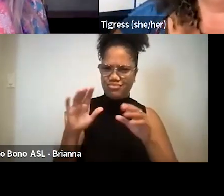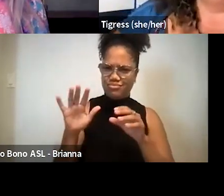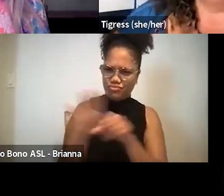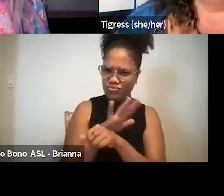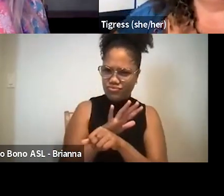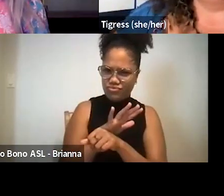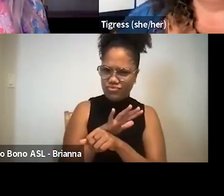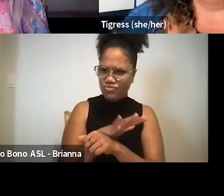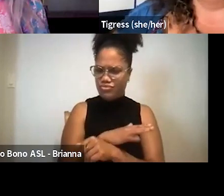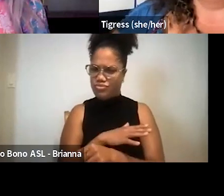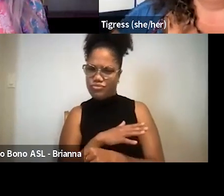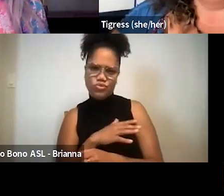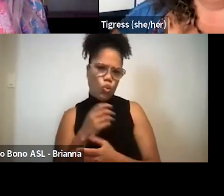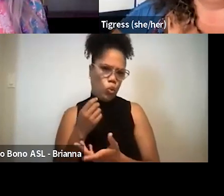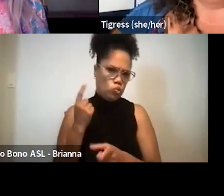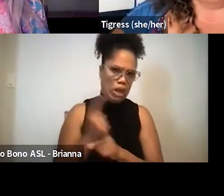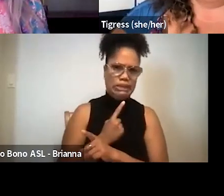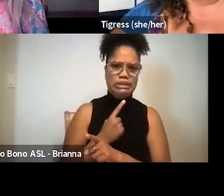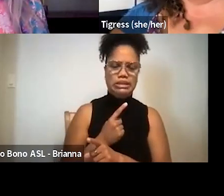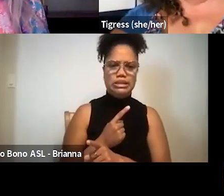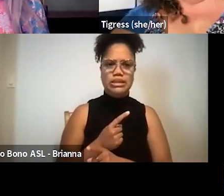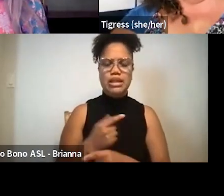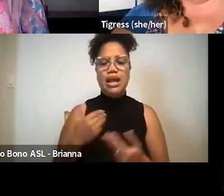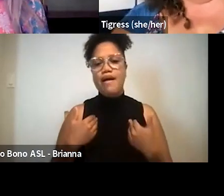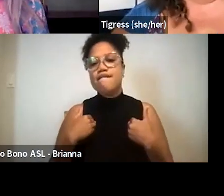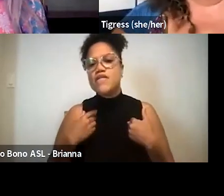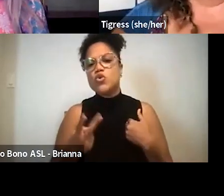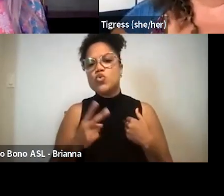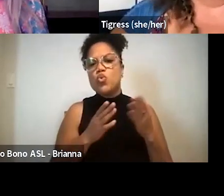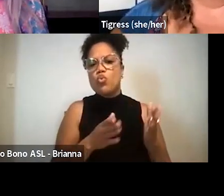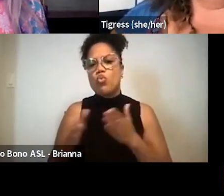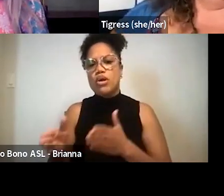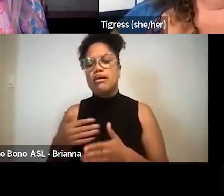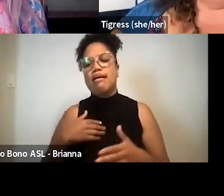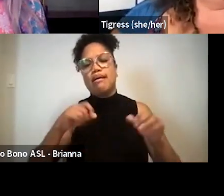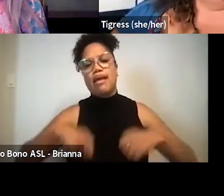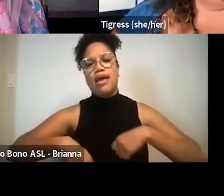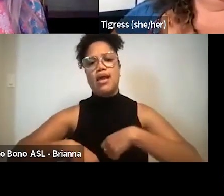correctly. I think there are two ways that I could talk about this.